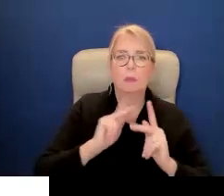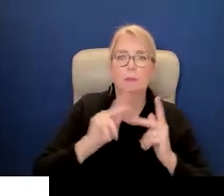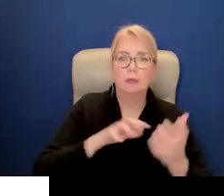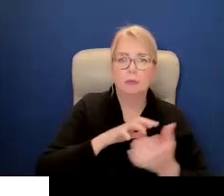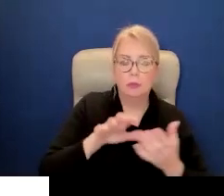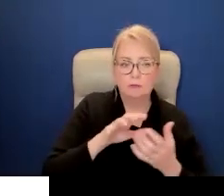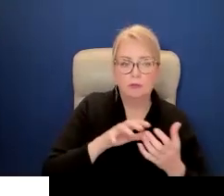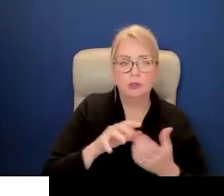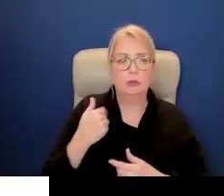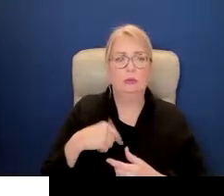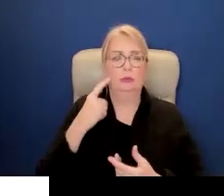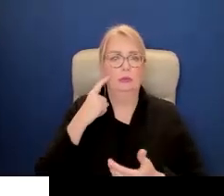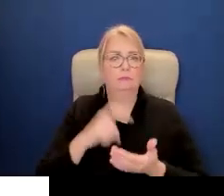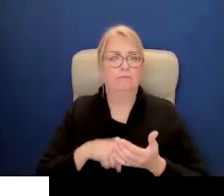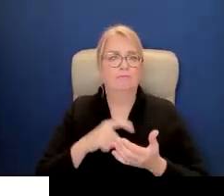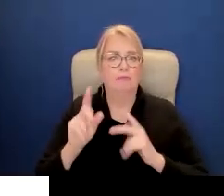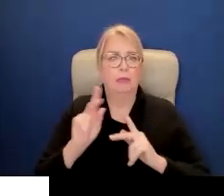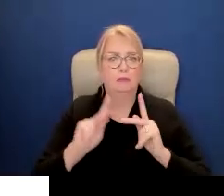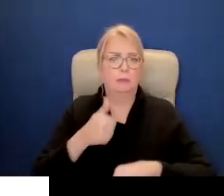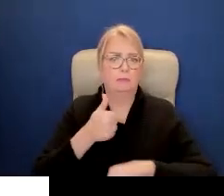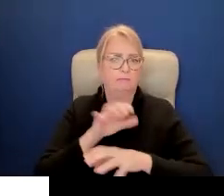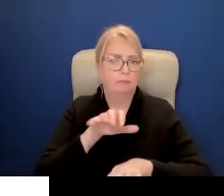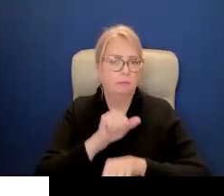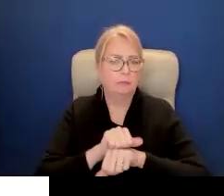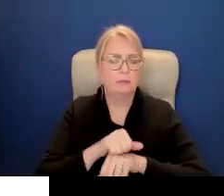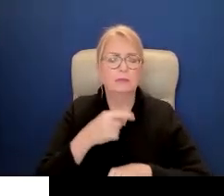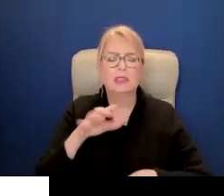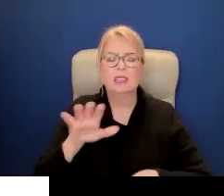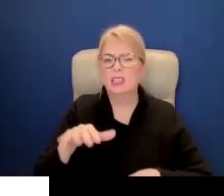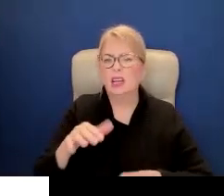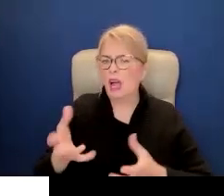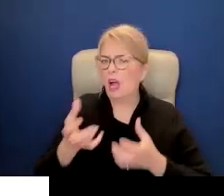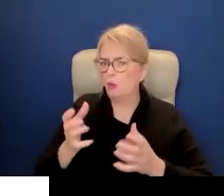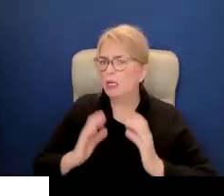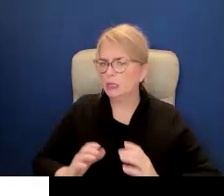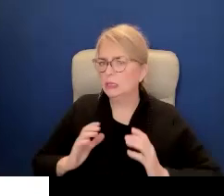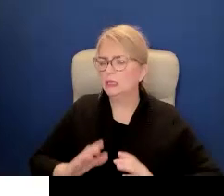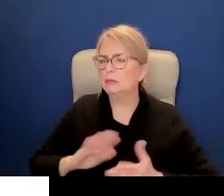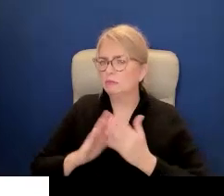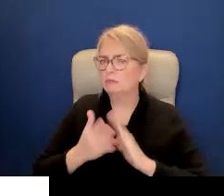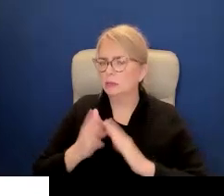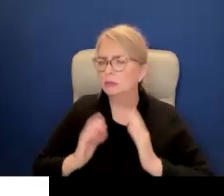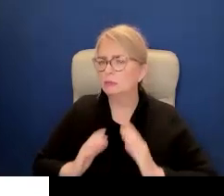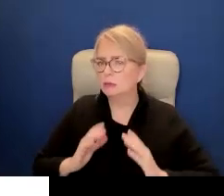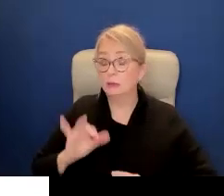people schedule appointments and they say, oh, yeah, I want citizenship. Ultimately, that's the goal. But first,